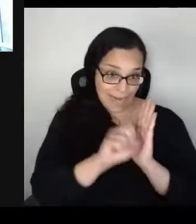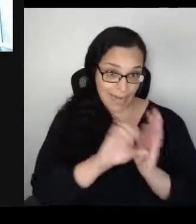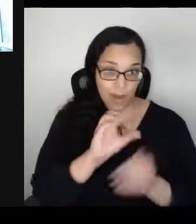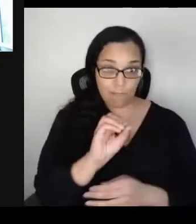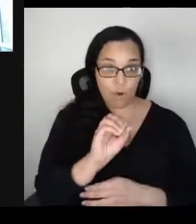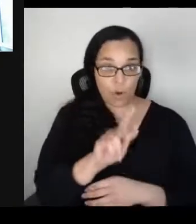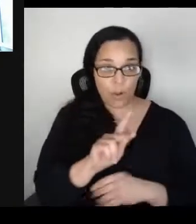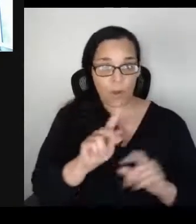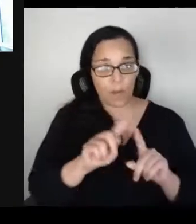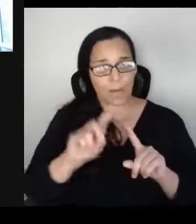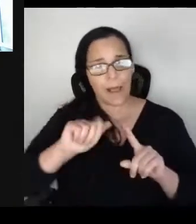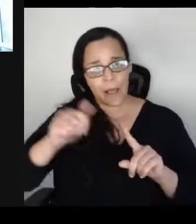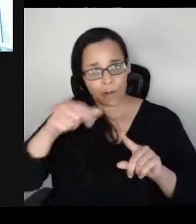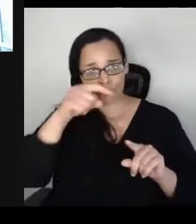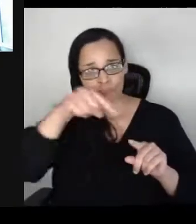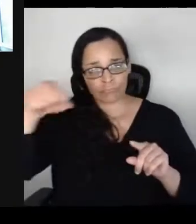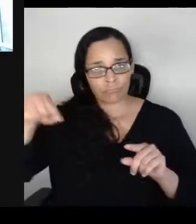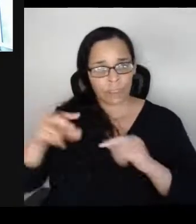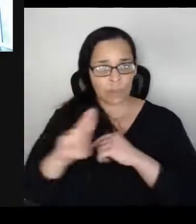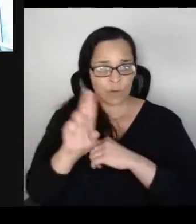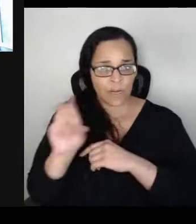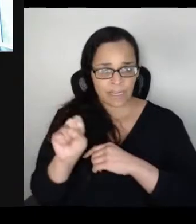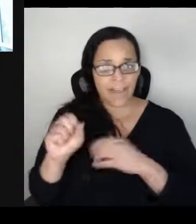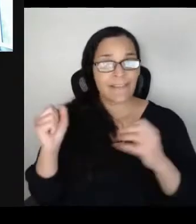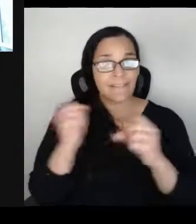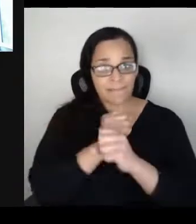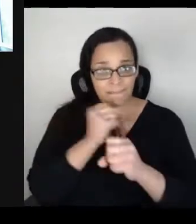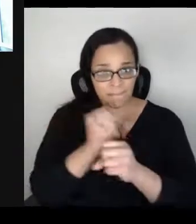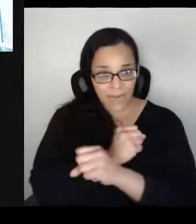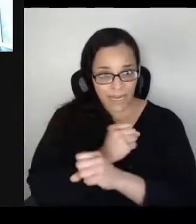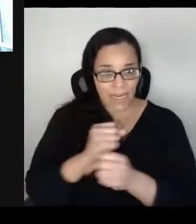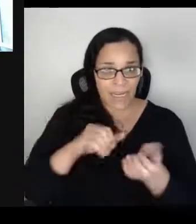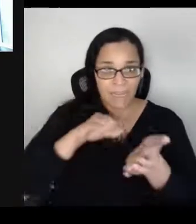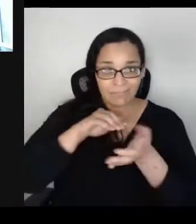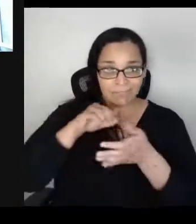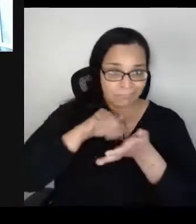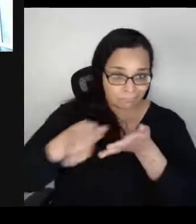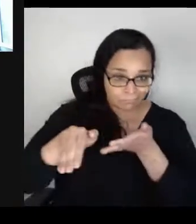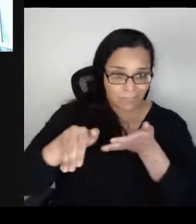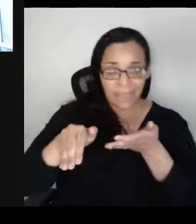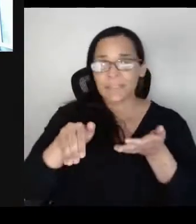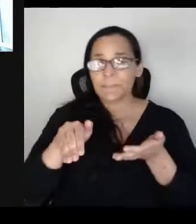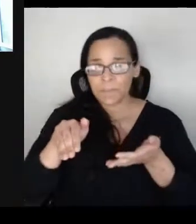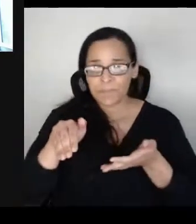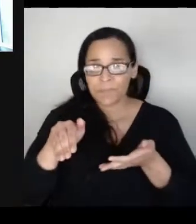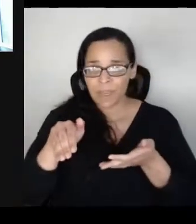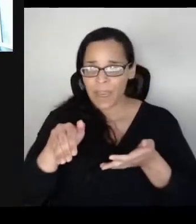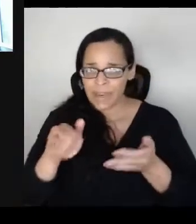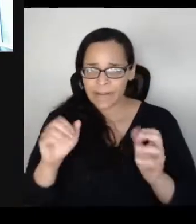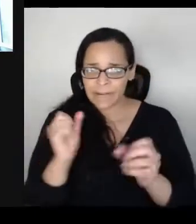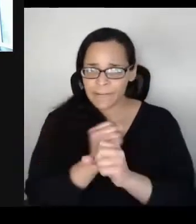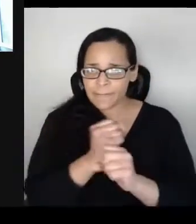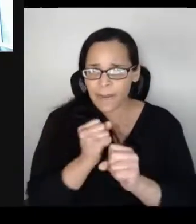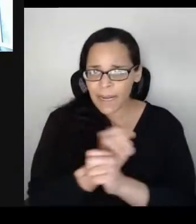and deportation, and fighting at the intersections as well on that.